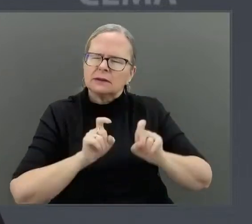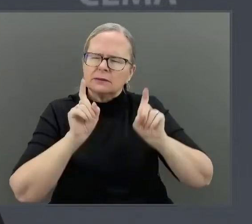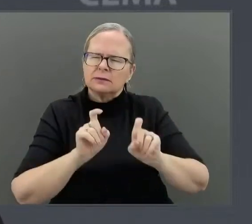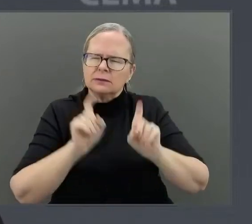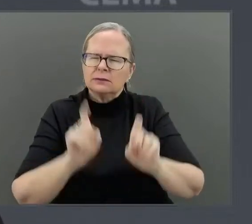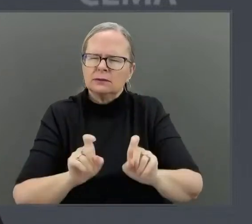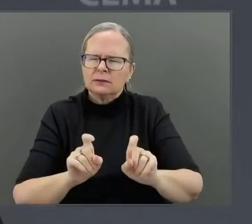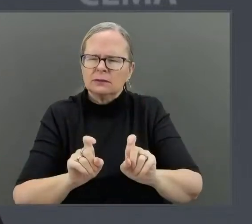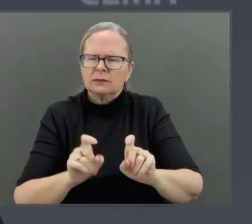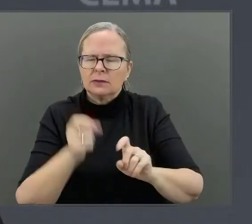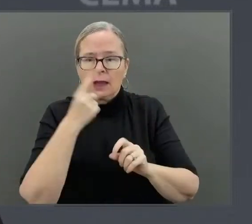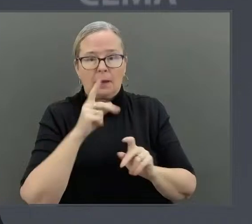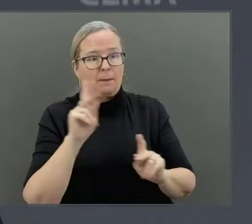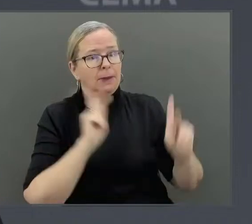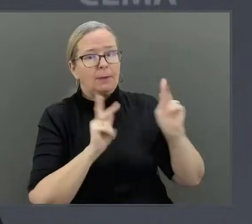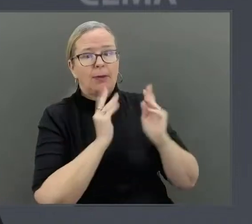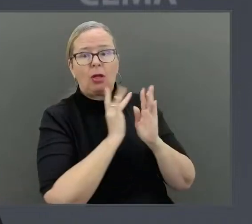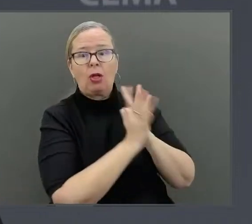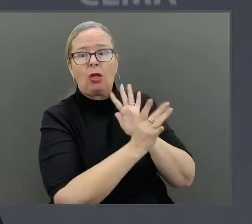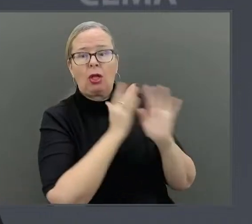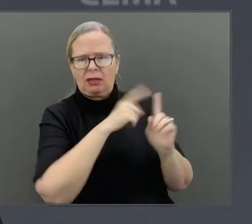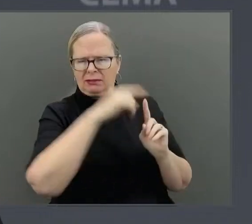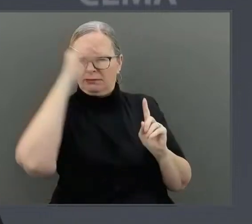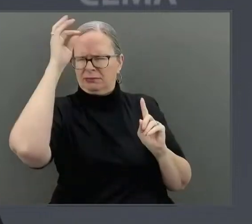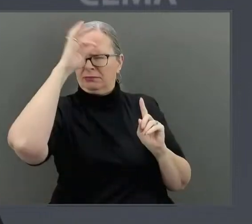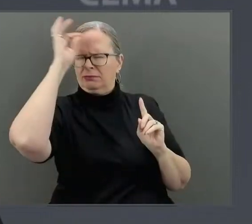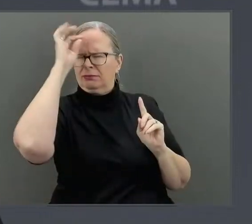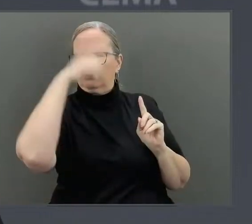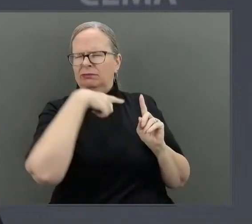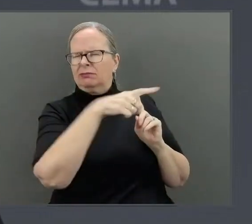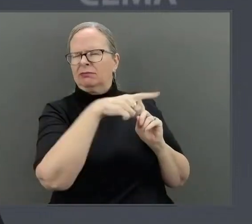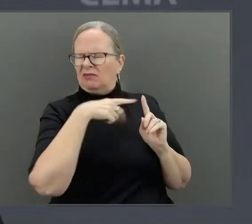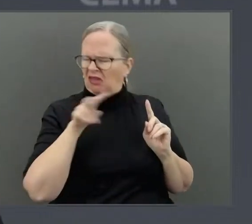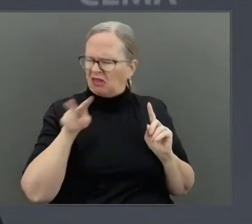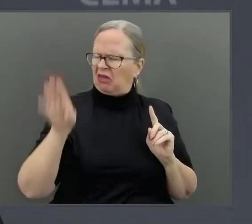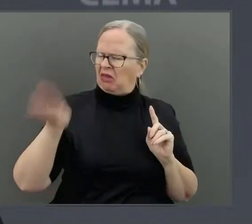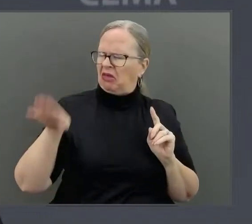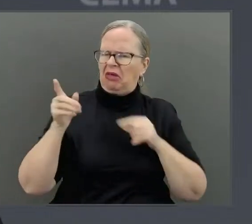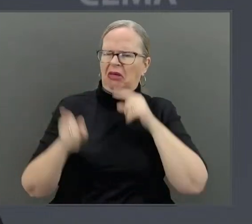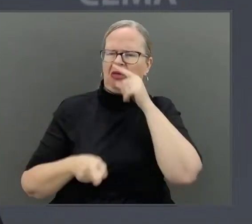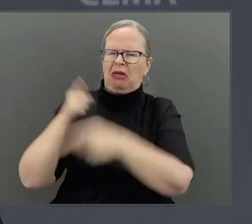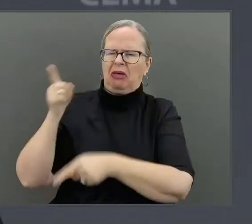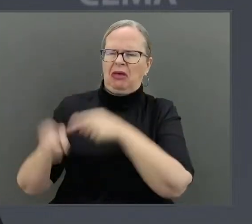to ensure all calgarians have access to clean Safe Drinking Water will not be tolerated